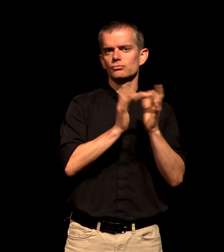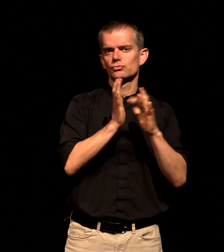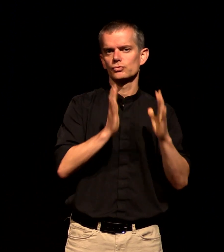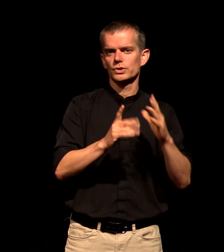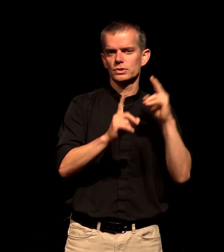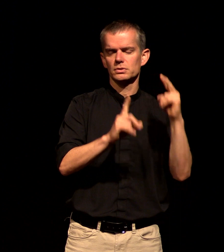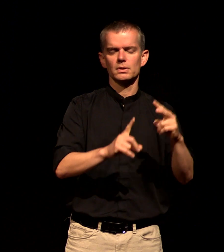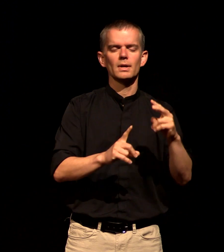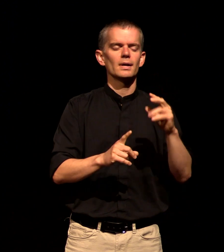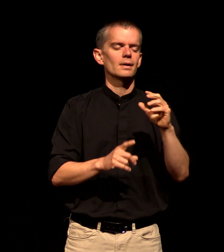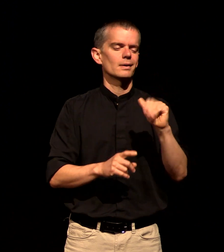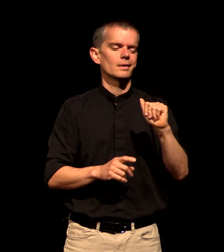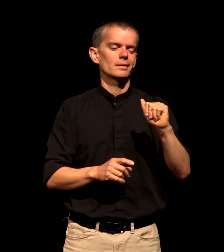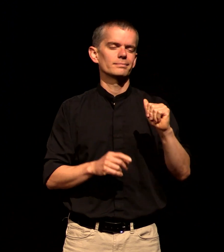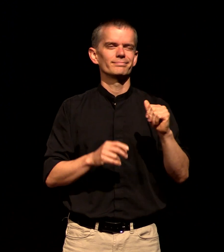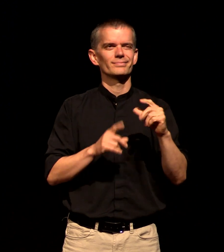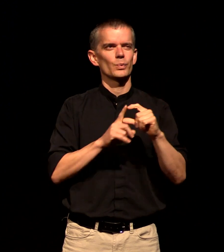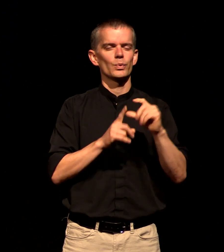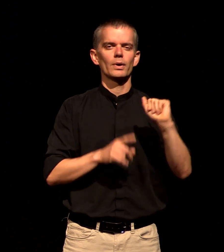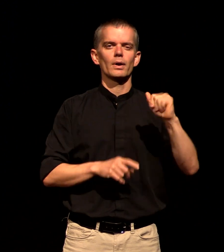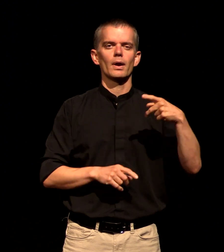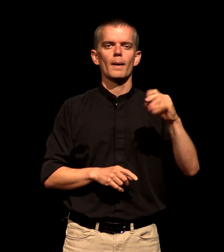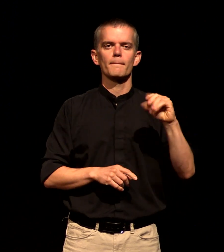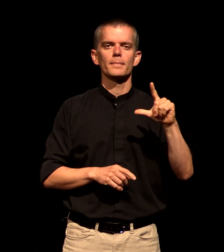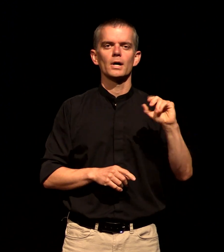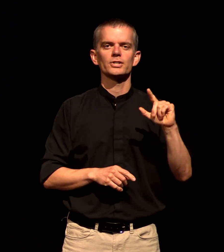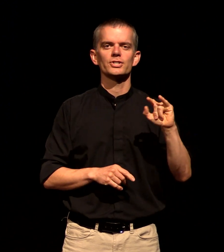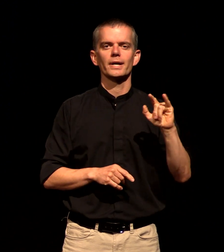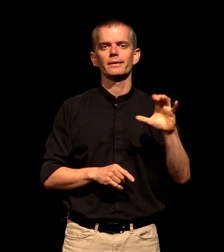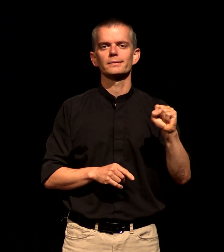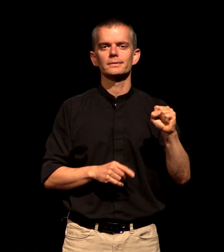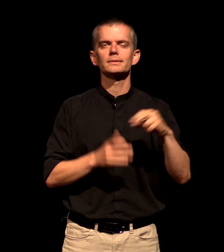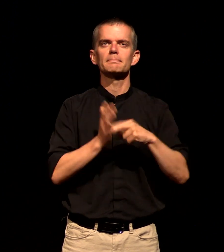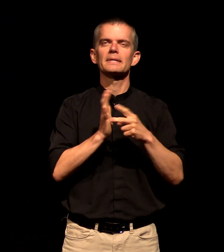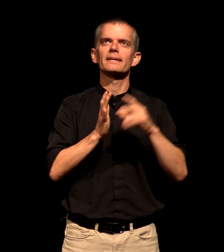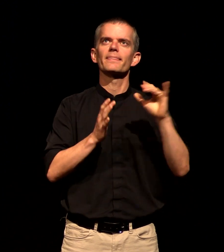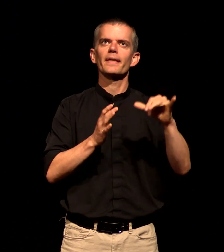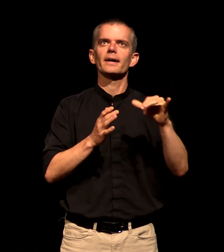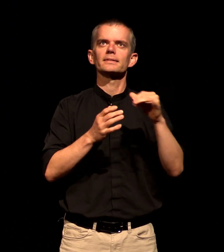the intellectual defense of the Christian faith. So we know